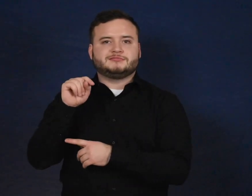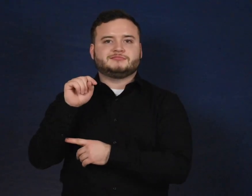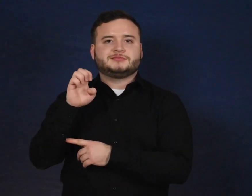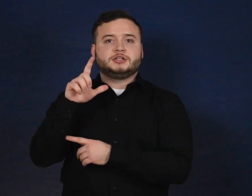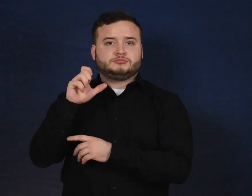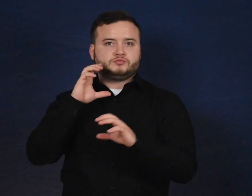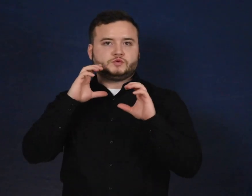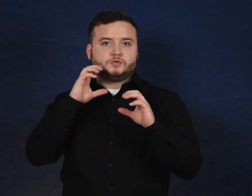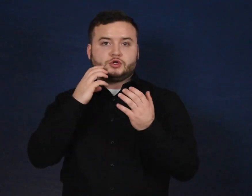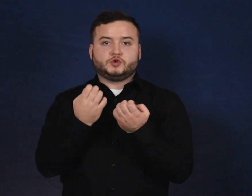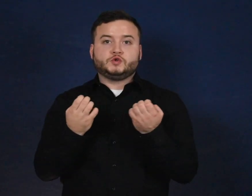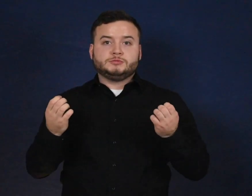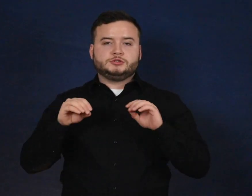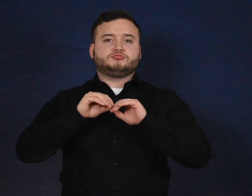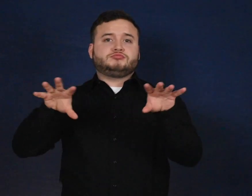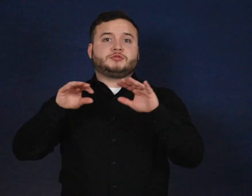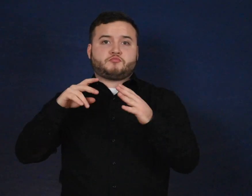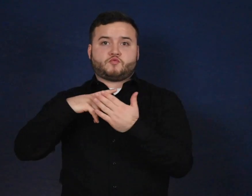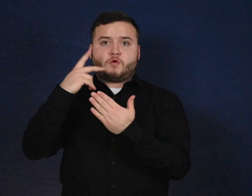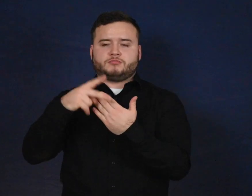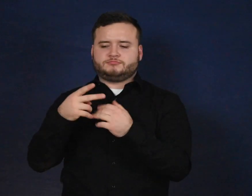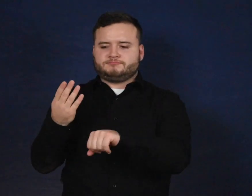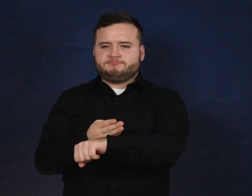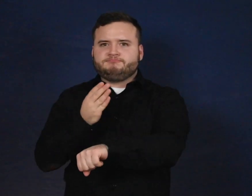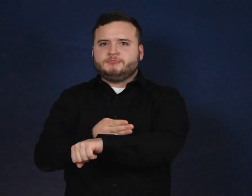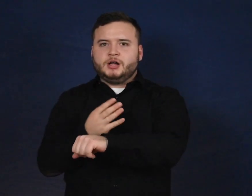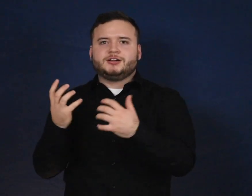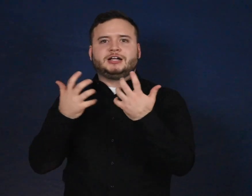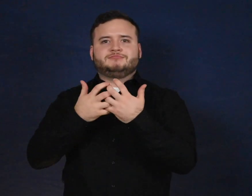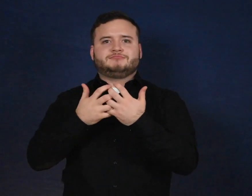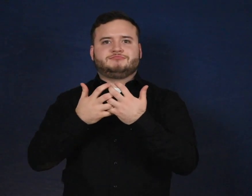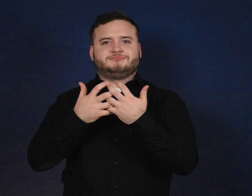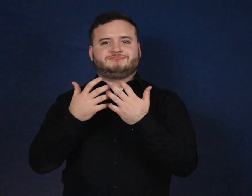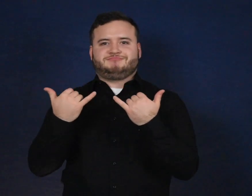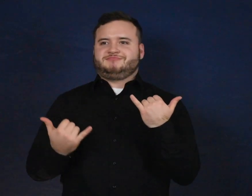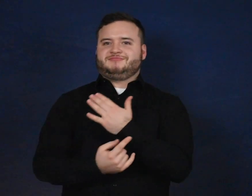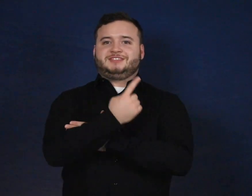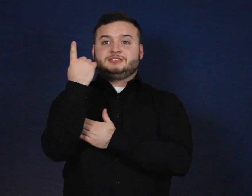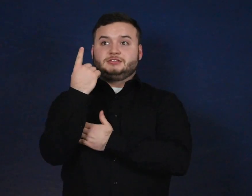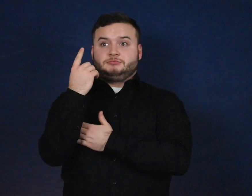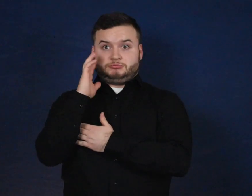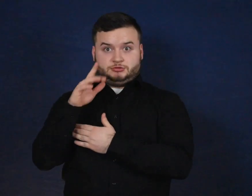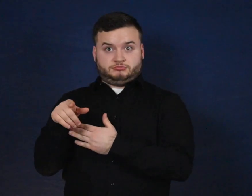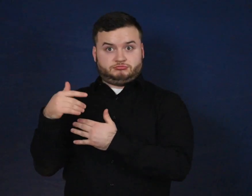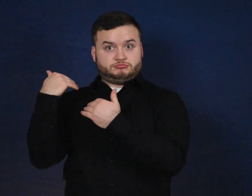of the Telecommunications Equipment Distribution Program this year.